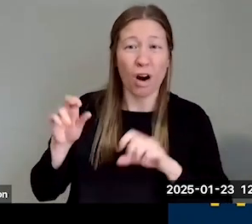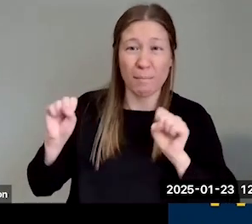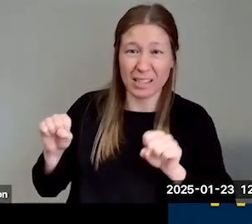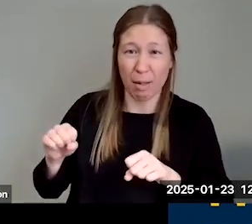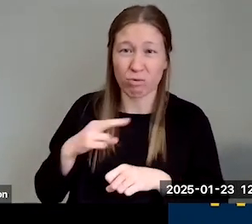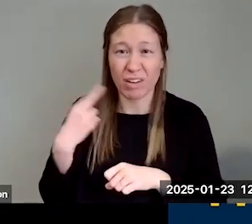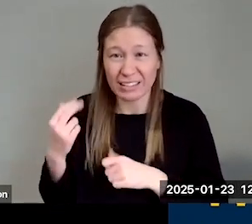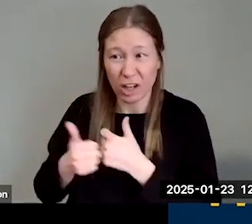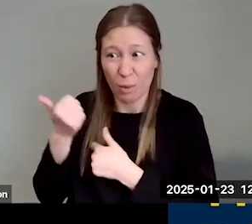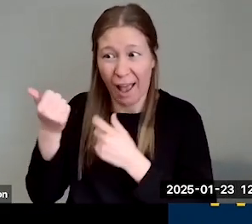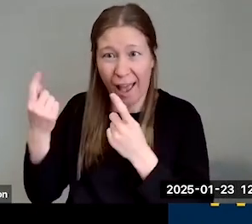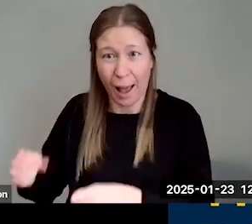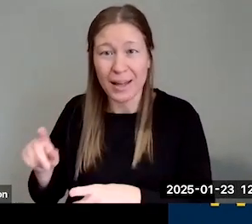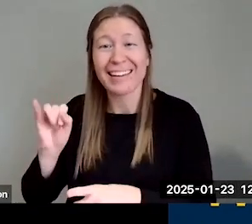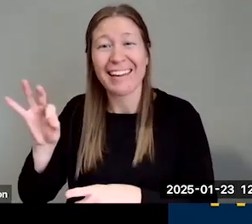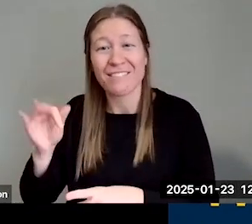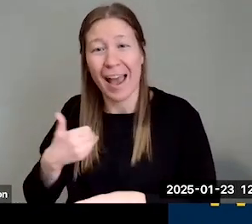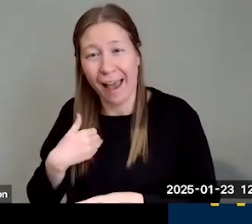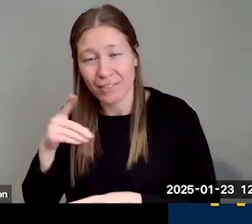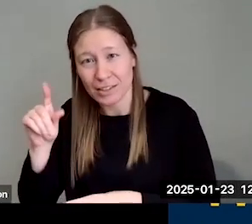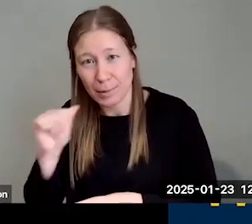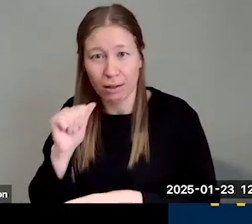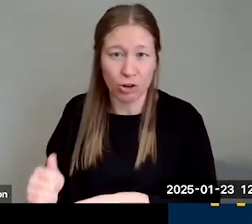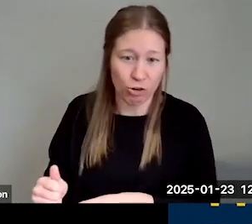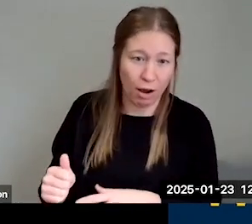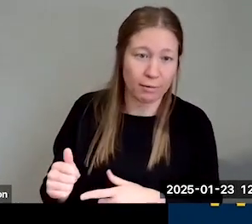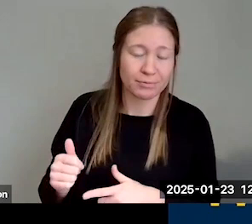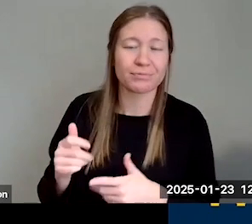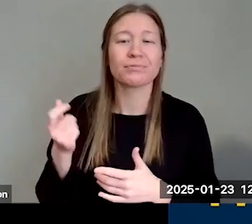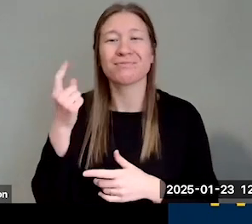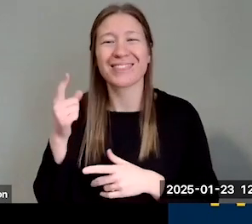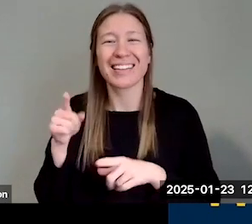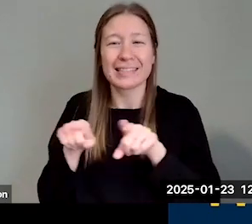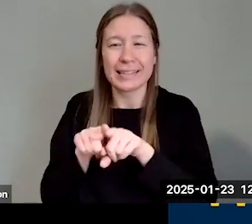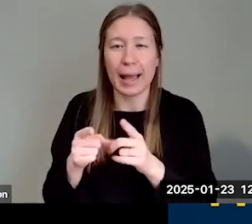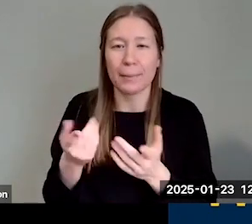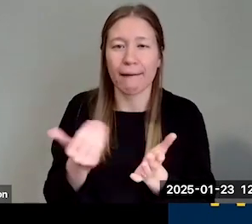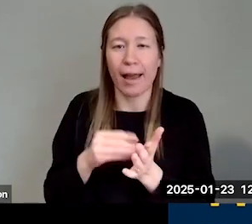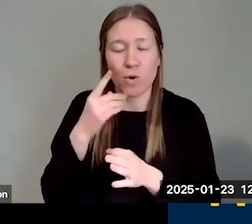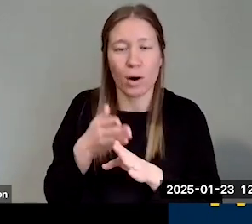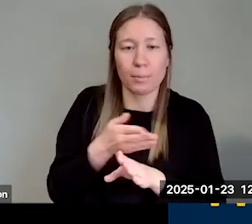And again, this is the same at the pre- and post-employment stages.